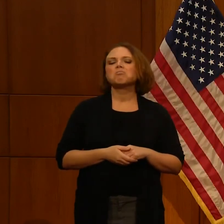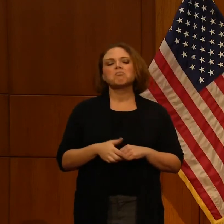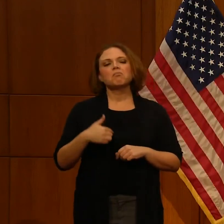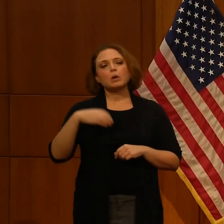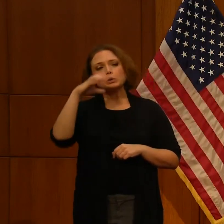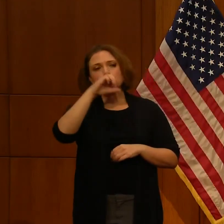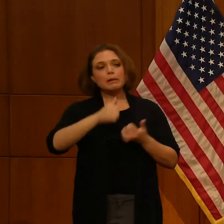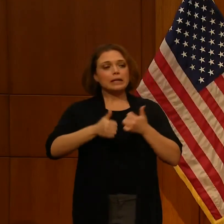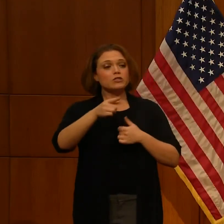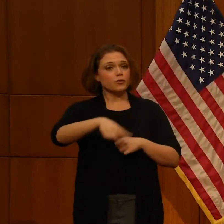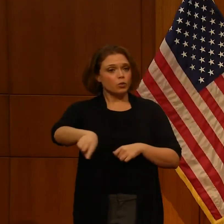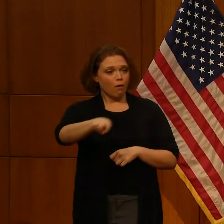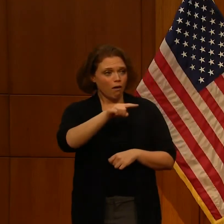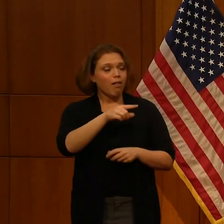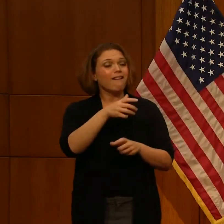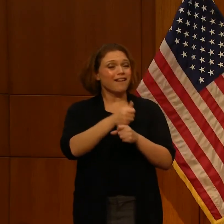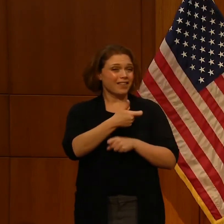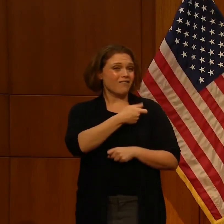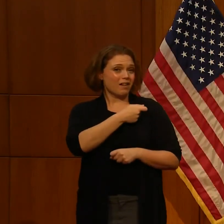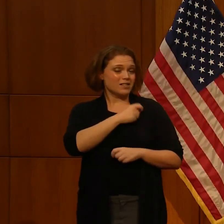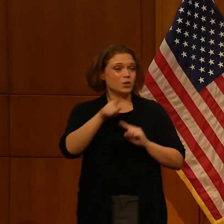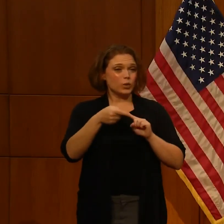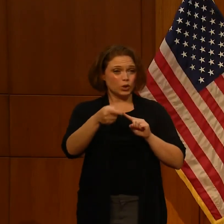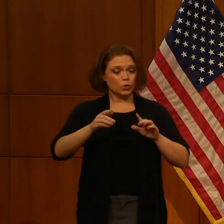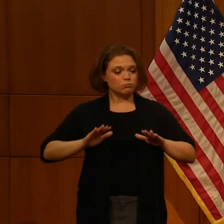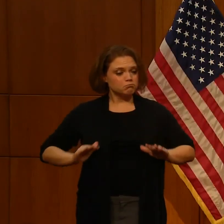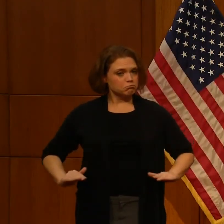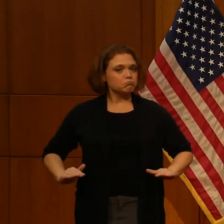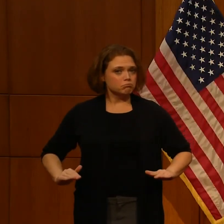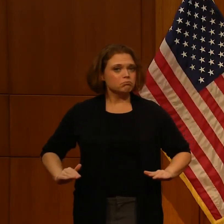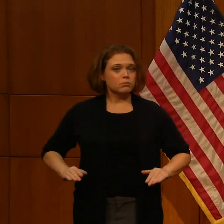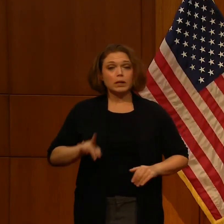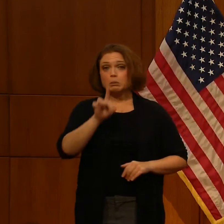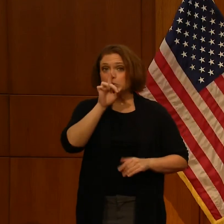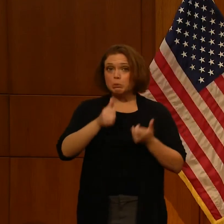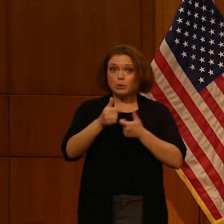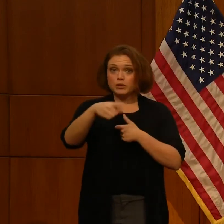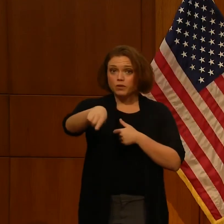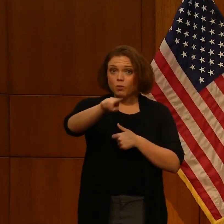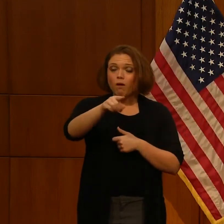MONEY. EVERYONE IN THIS ROOM GOT THOSE VACCINES AS CHILDREN